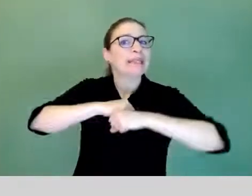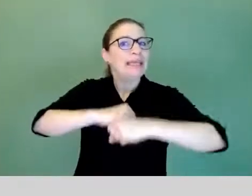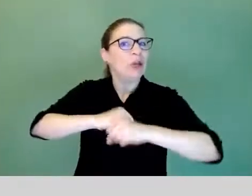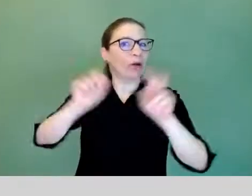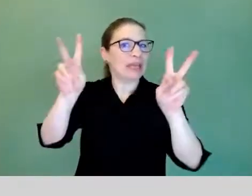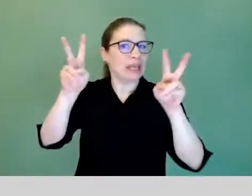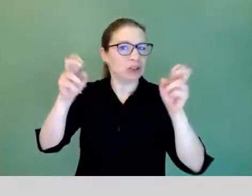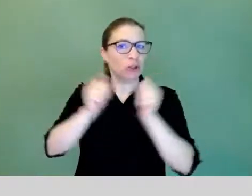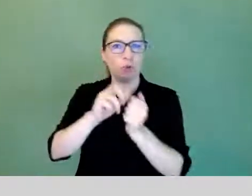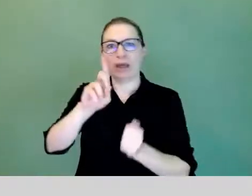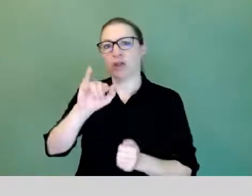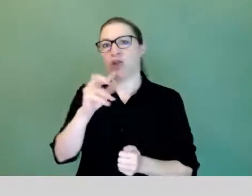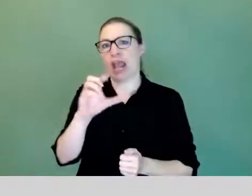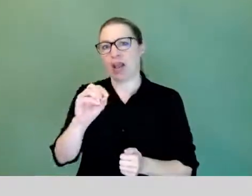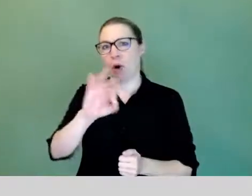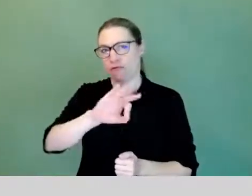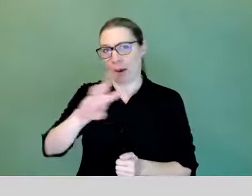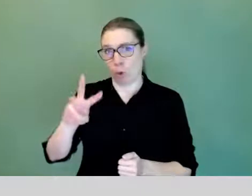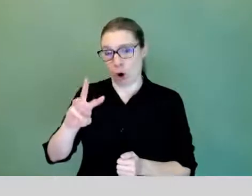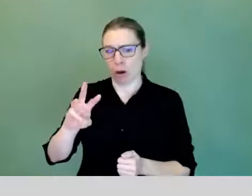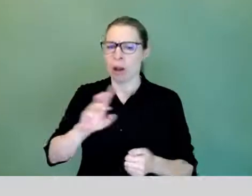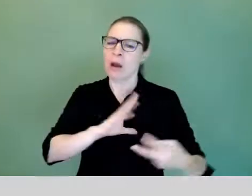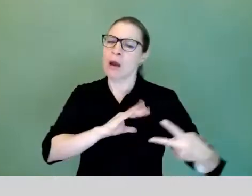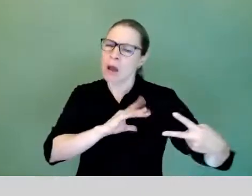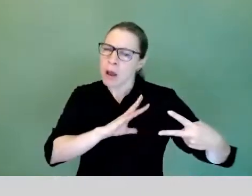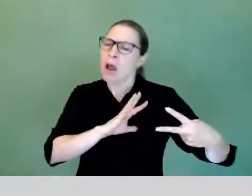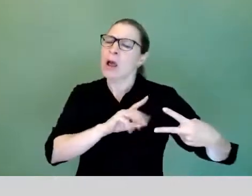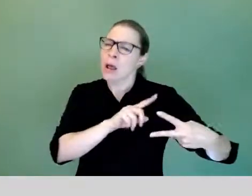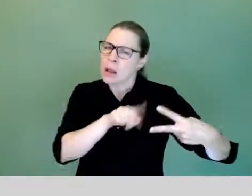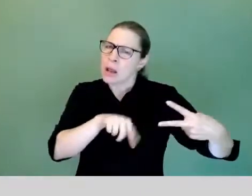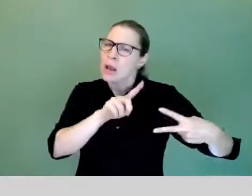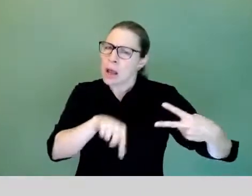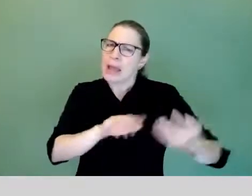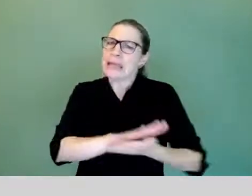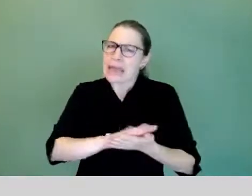of a Django framework. It's a really a nice source.